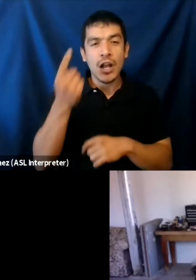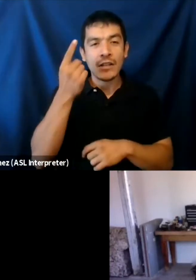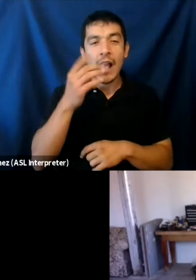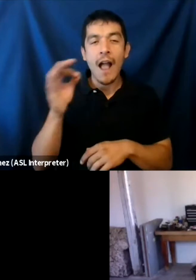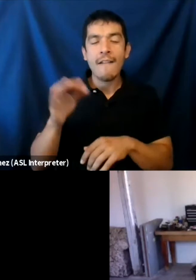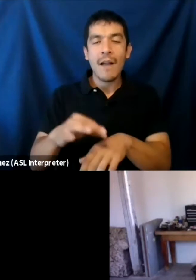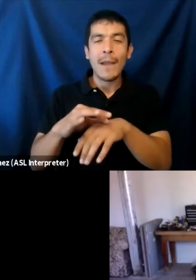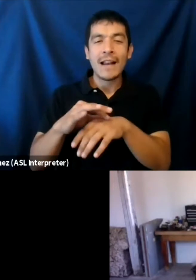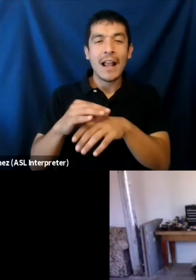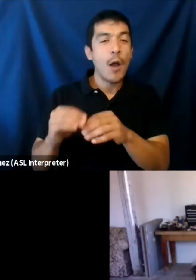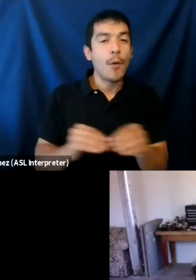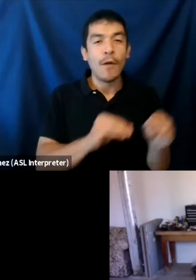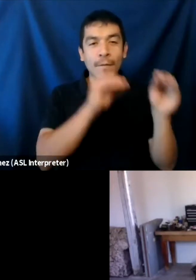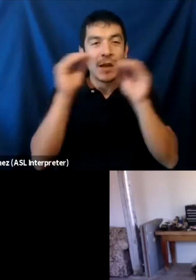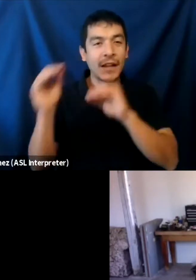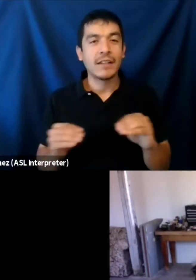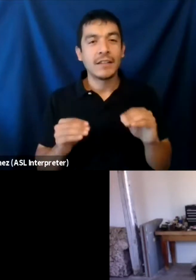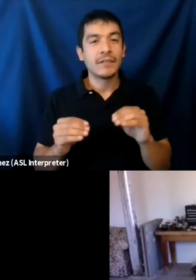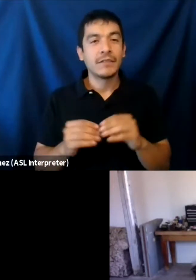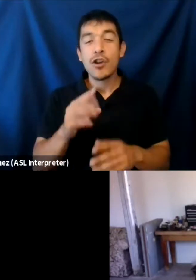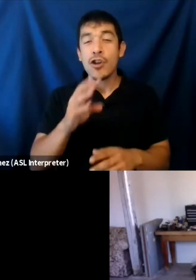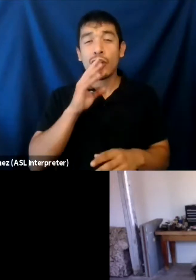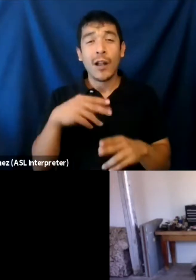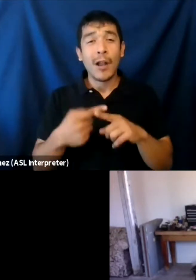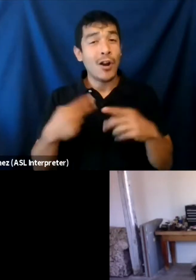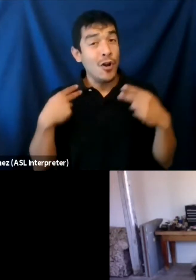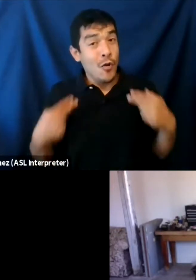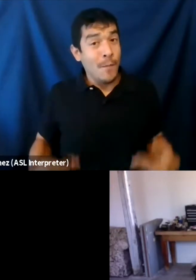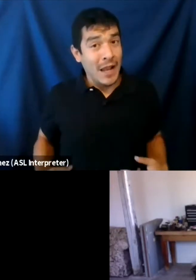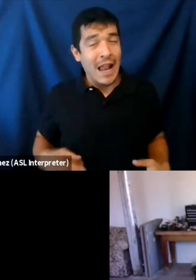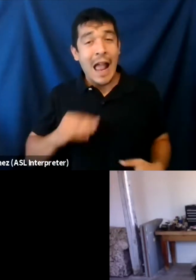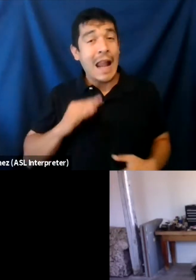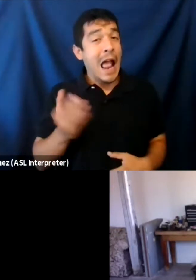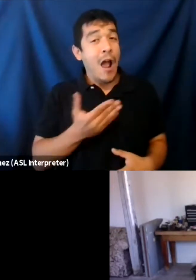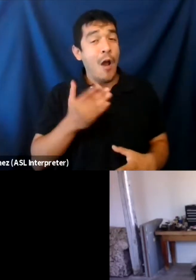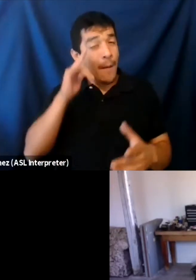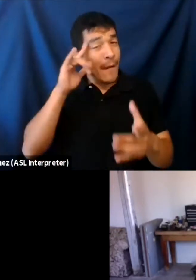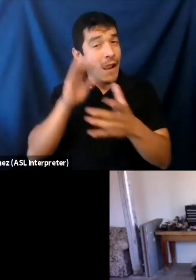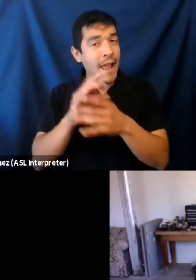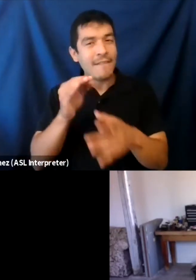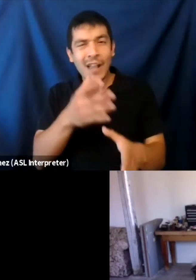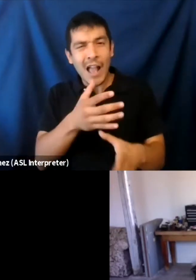I mean, you're talking about humans and our belief and the trust that we put in recorded images.